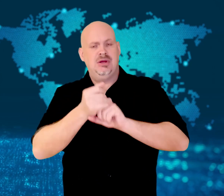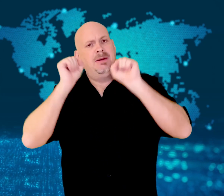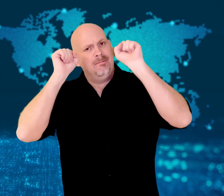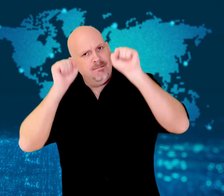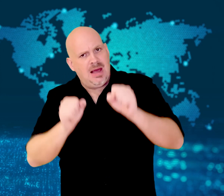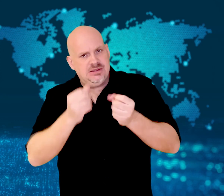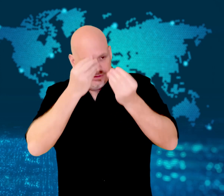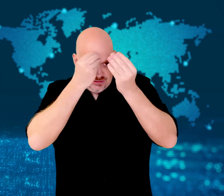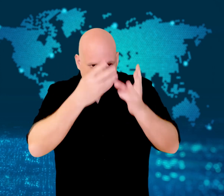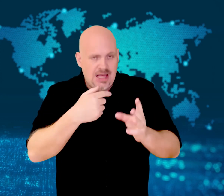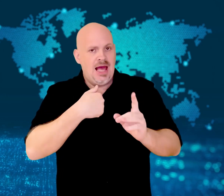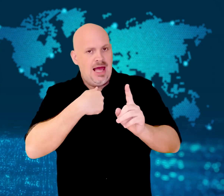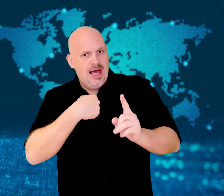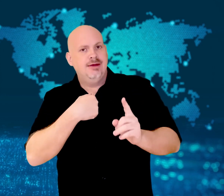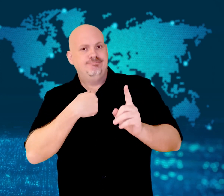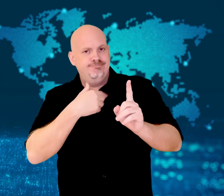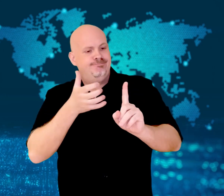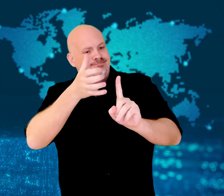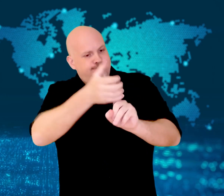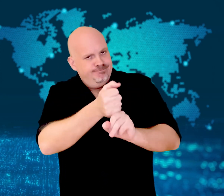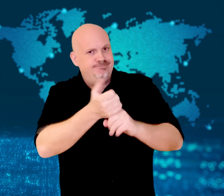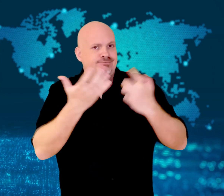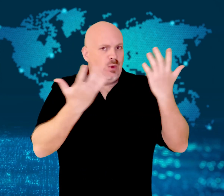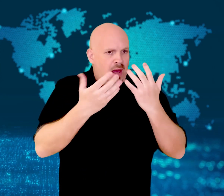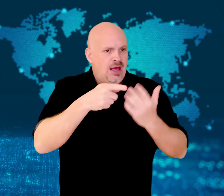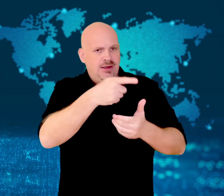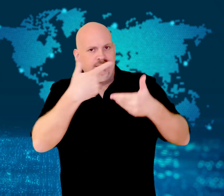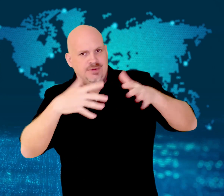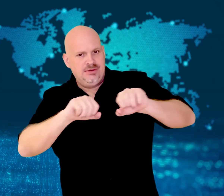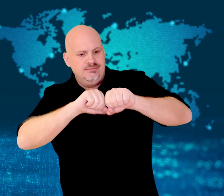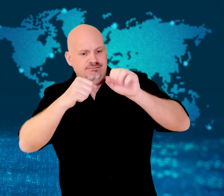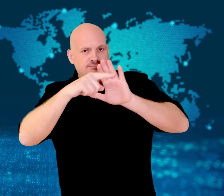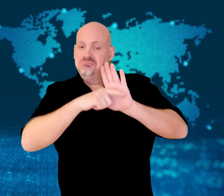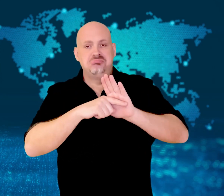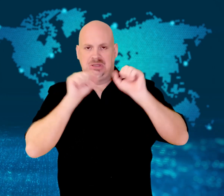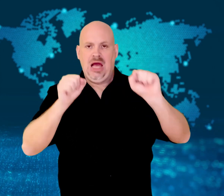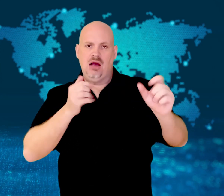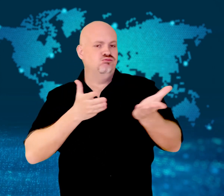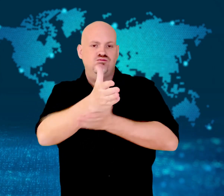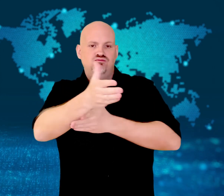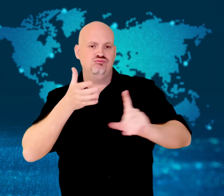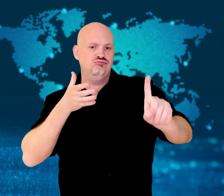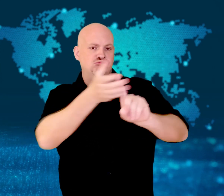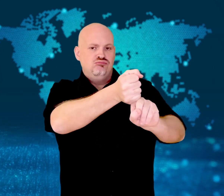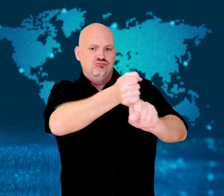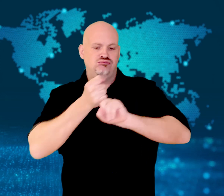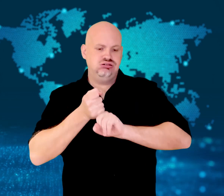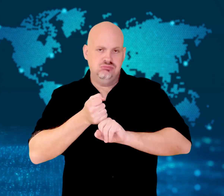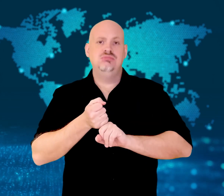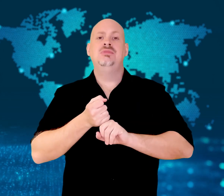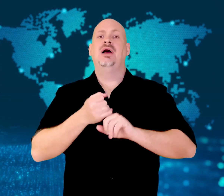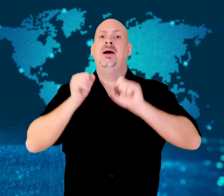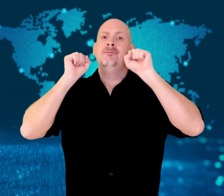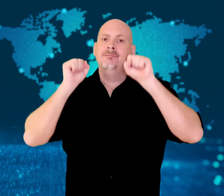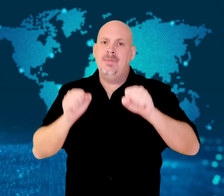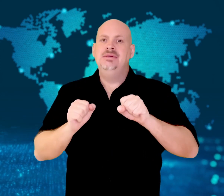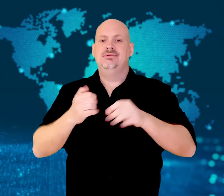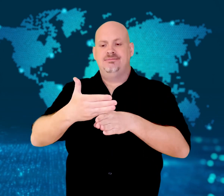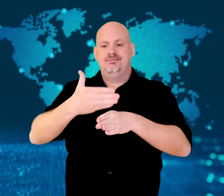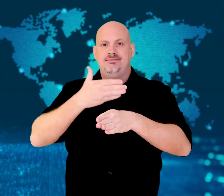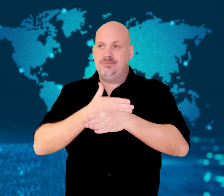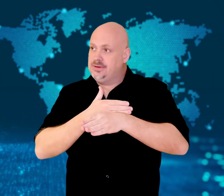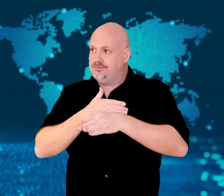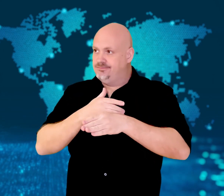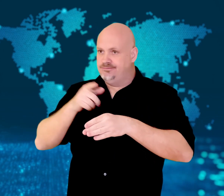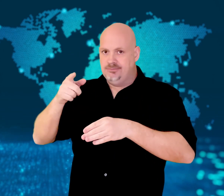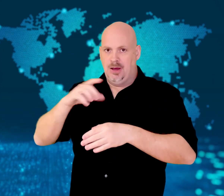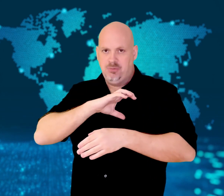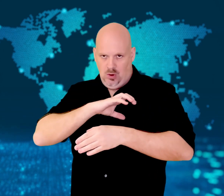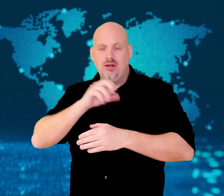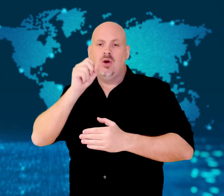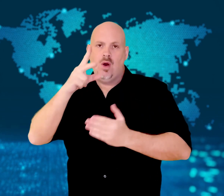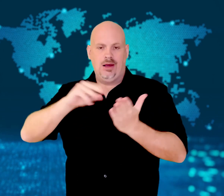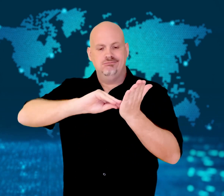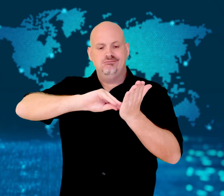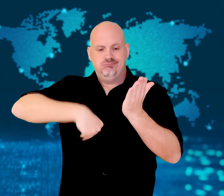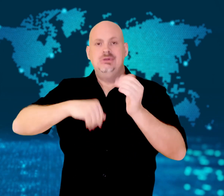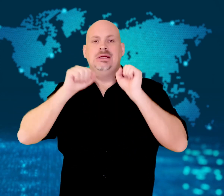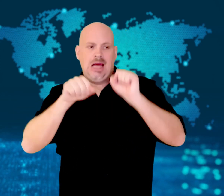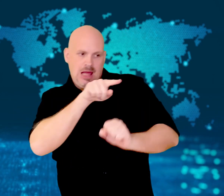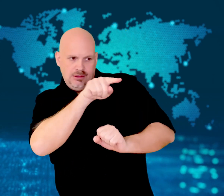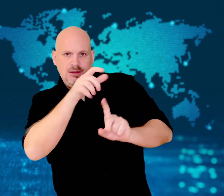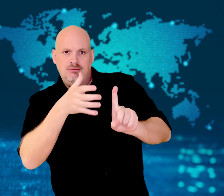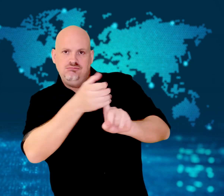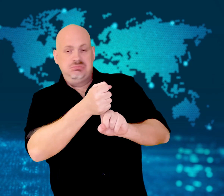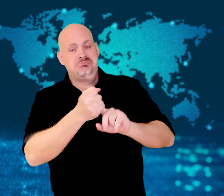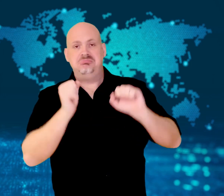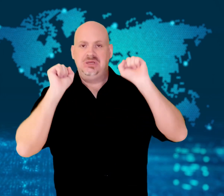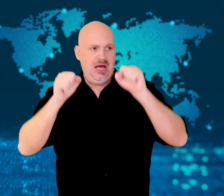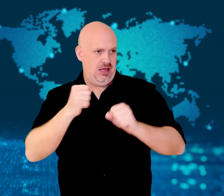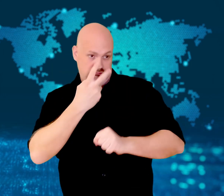The government will have the right to monitor communications,